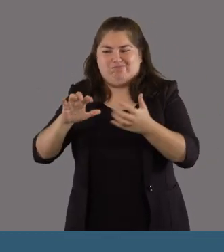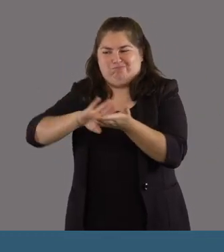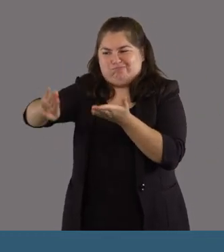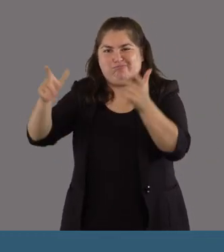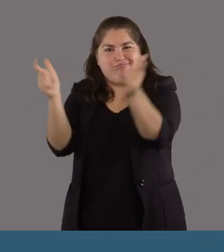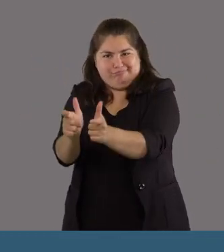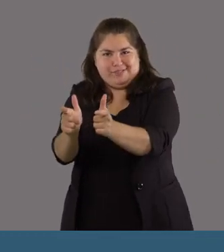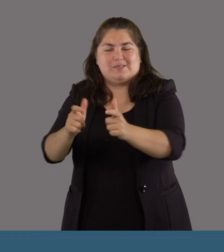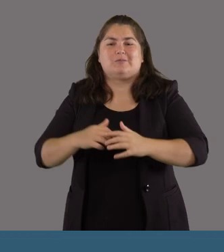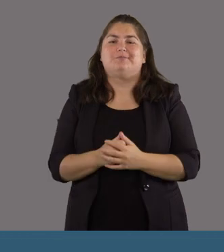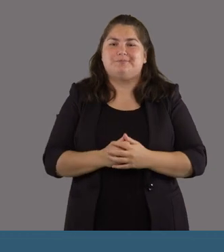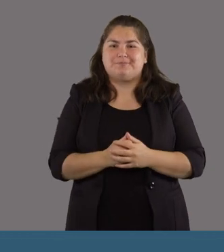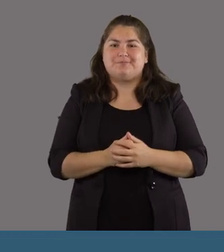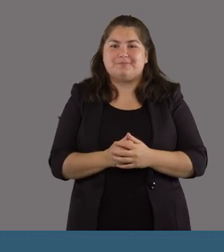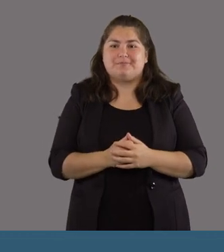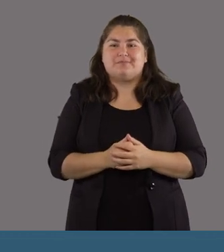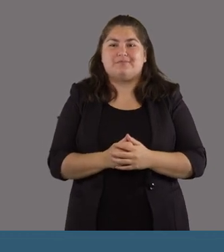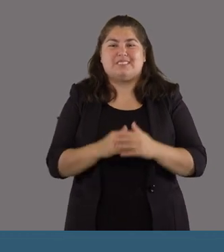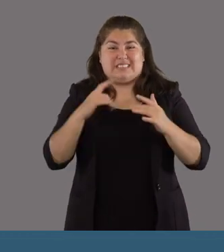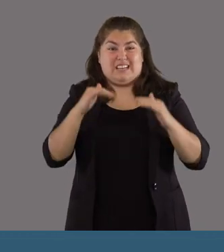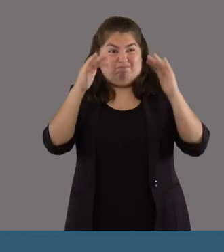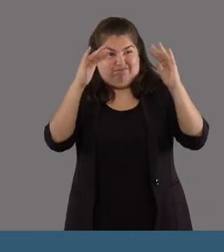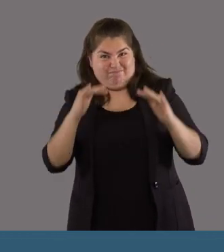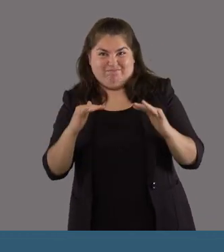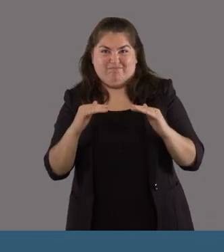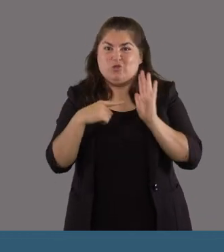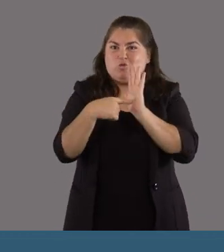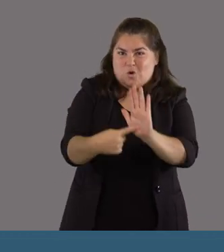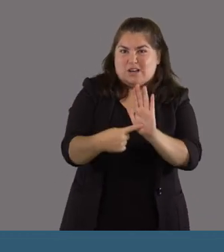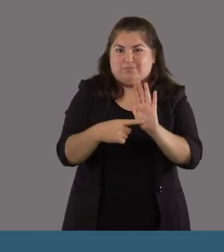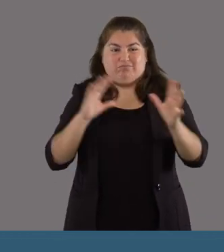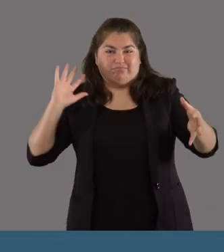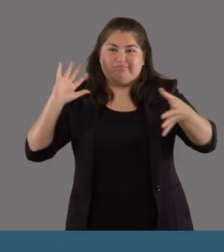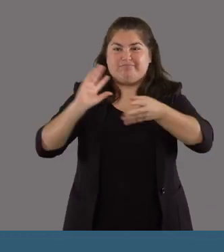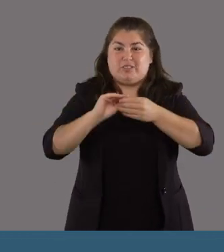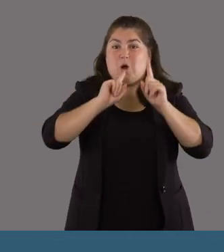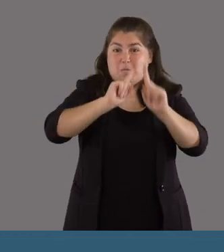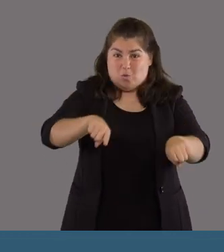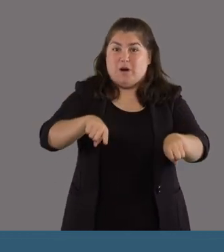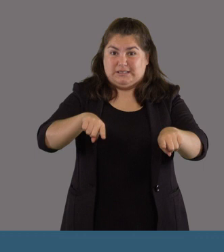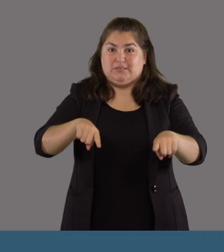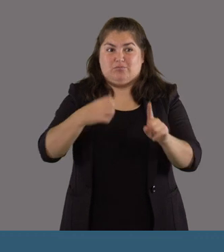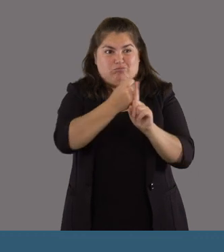genocide. This slide presents a timeline of past seminal reports that describe inequities